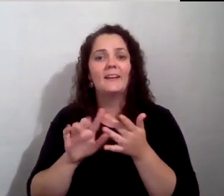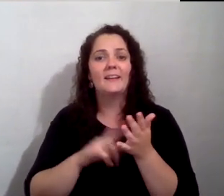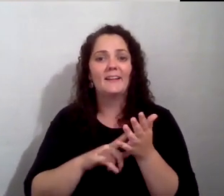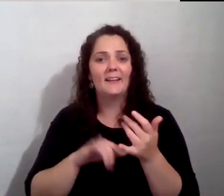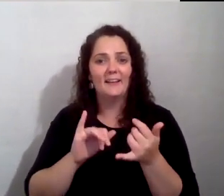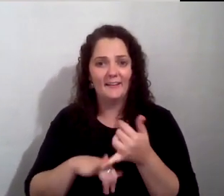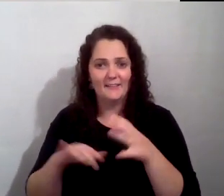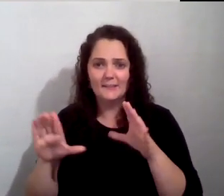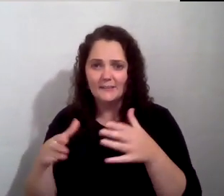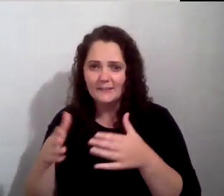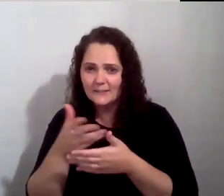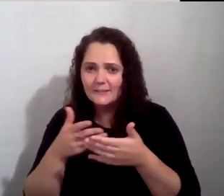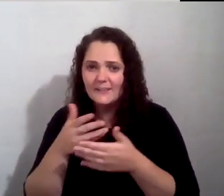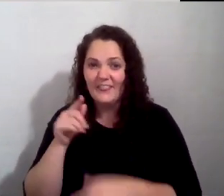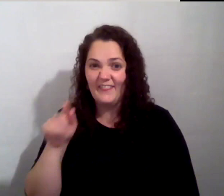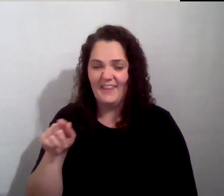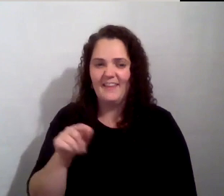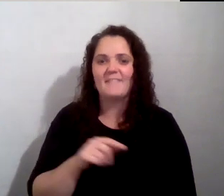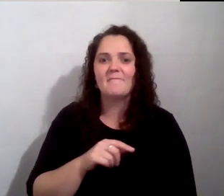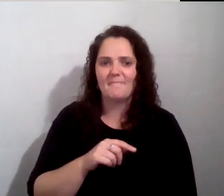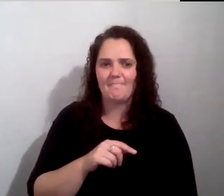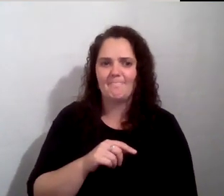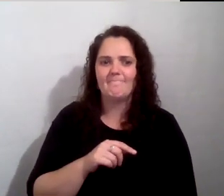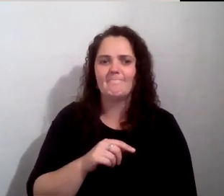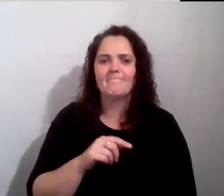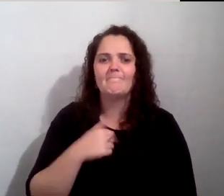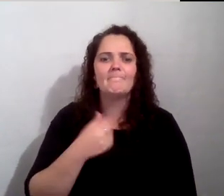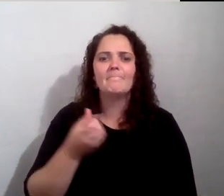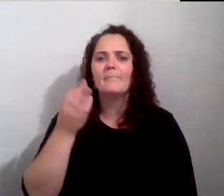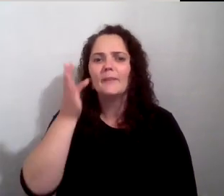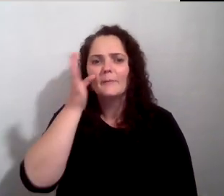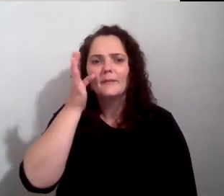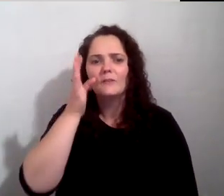painting and it's seen of as really a hymn